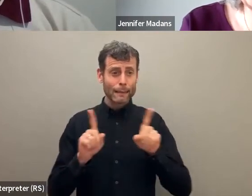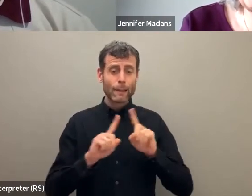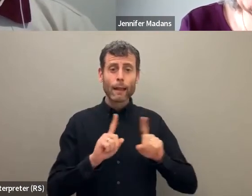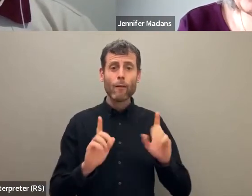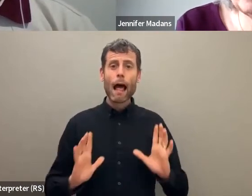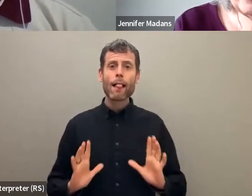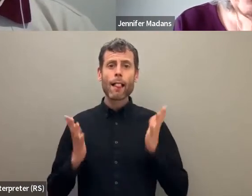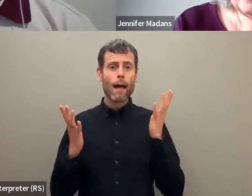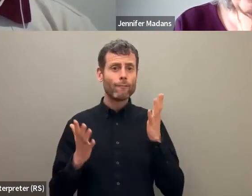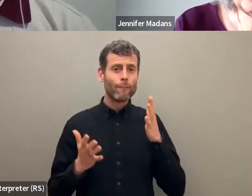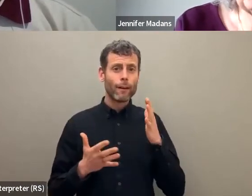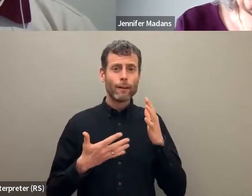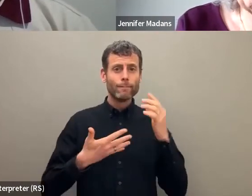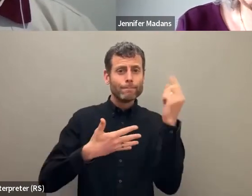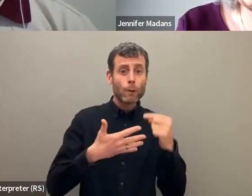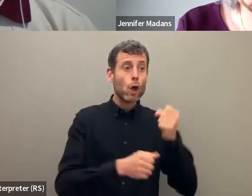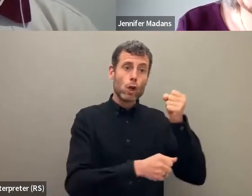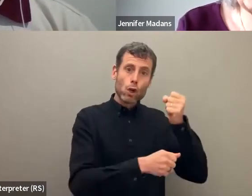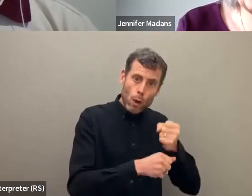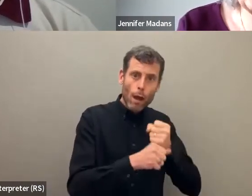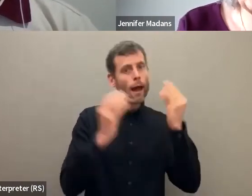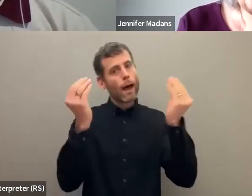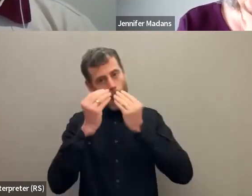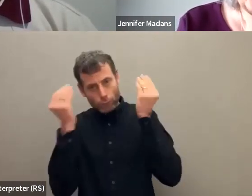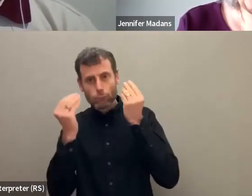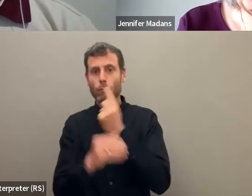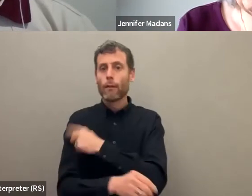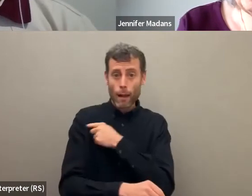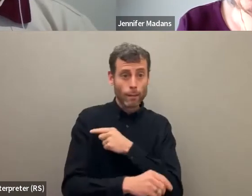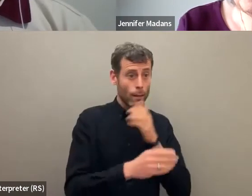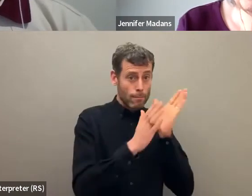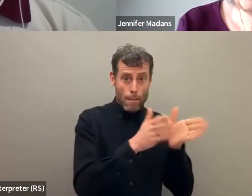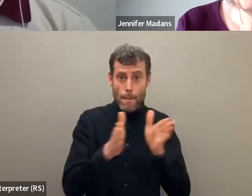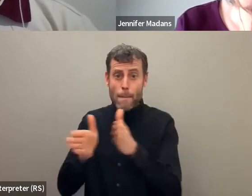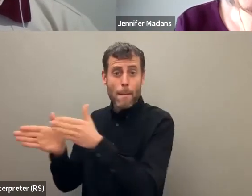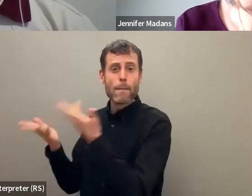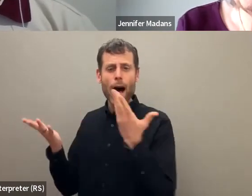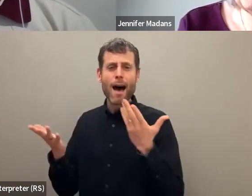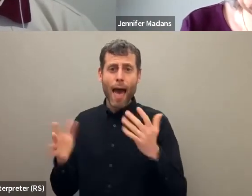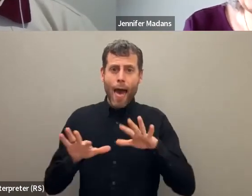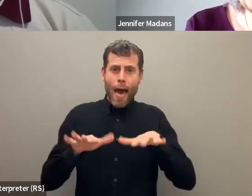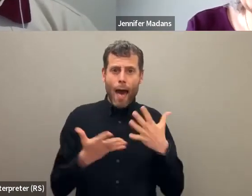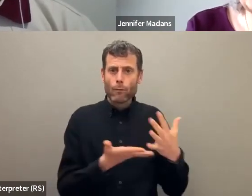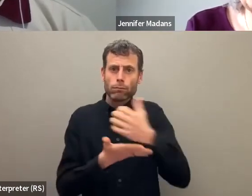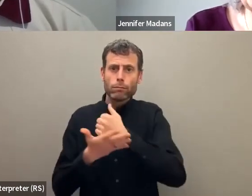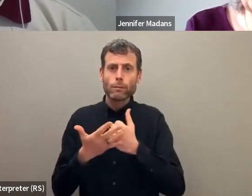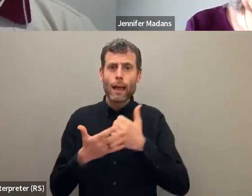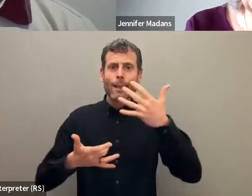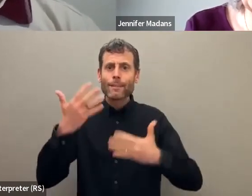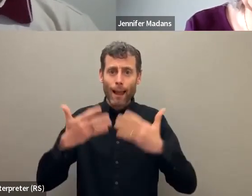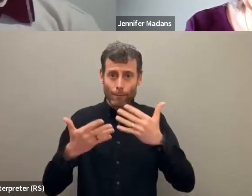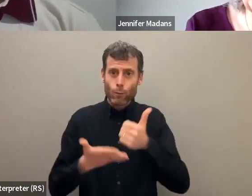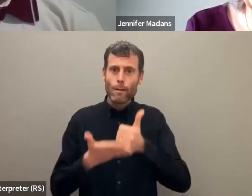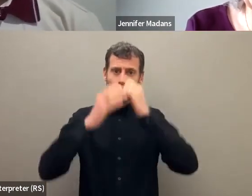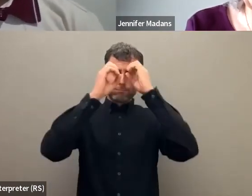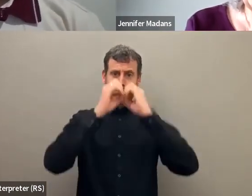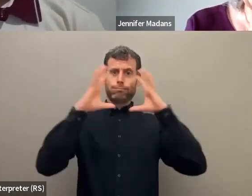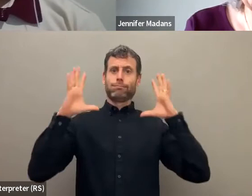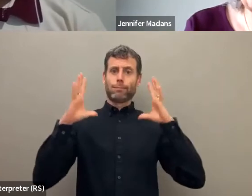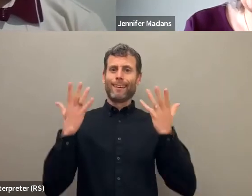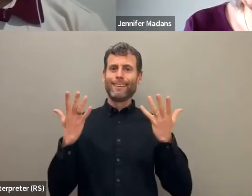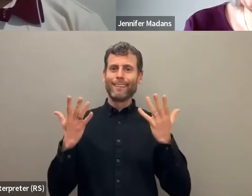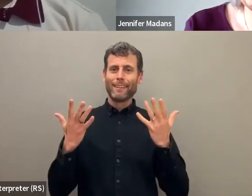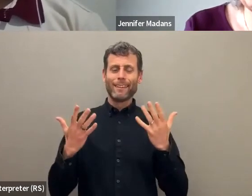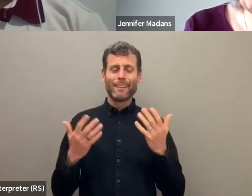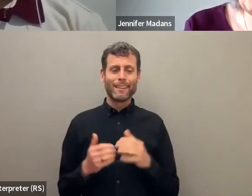Jennifer Madans: And we also have the UNICEF Washington good child functioning module which has been included in the mix and 63 countries actually there's a side of and following this one that will report on that data collection.